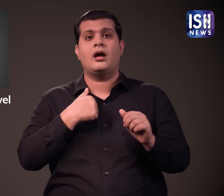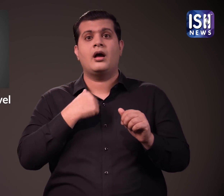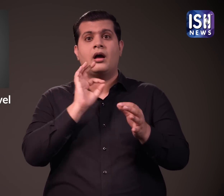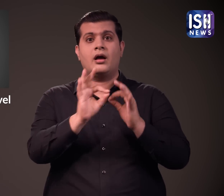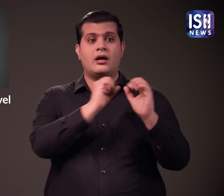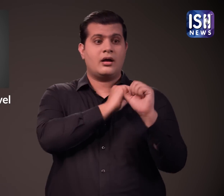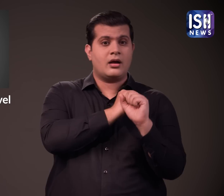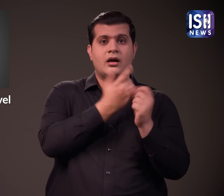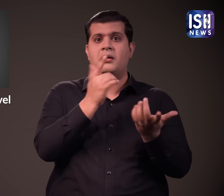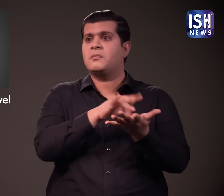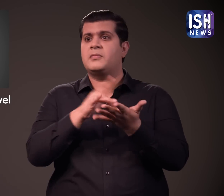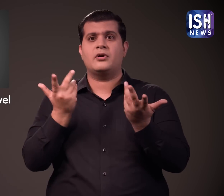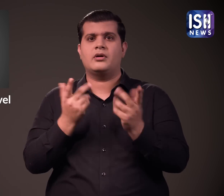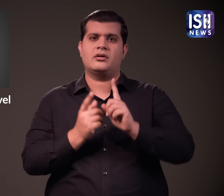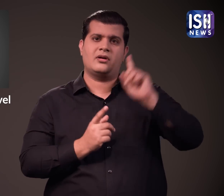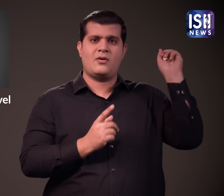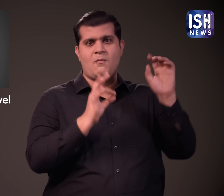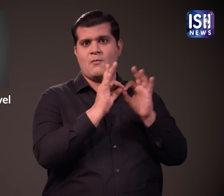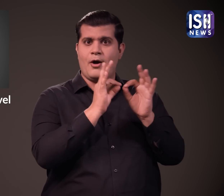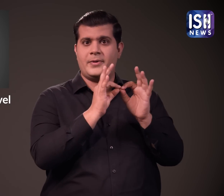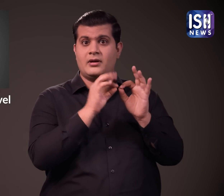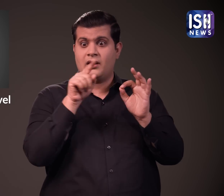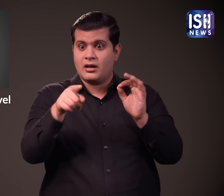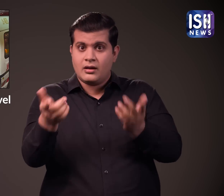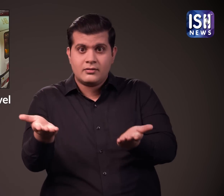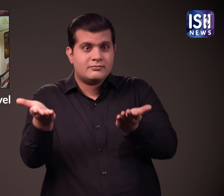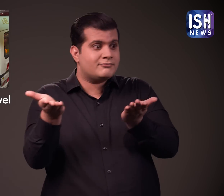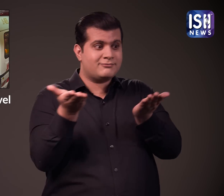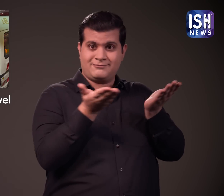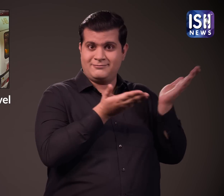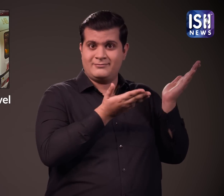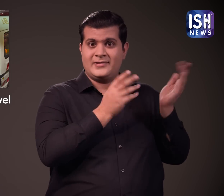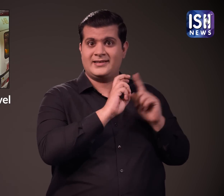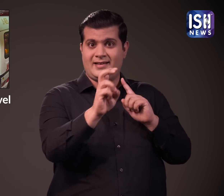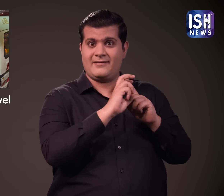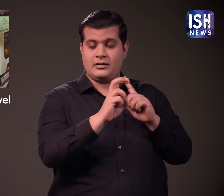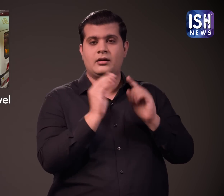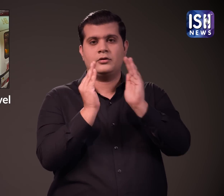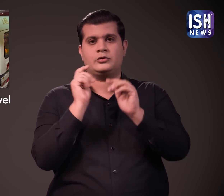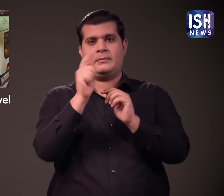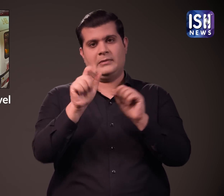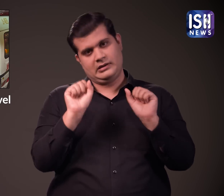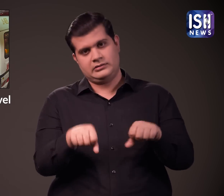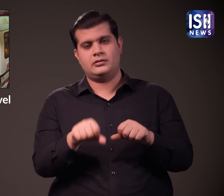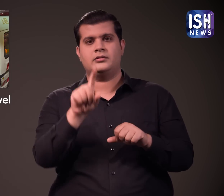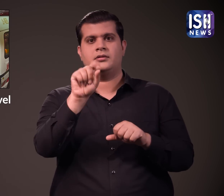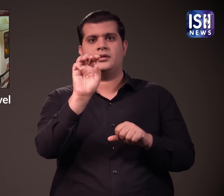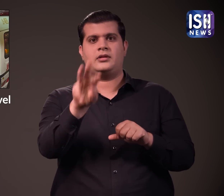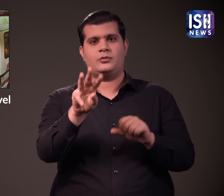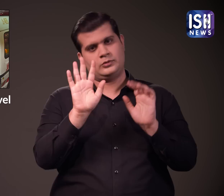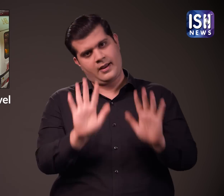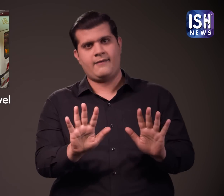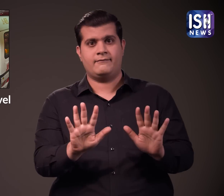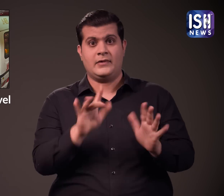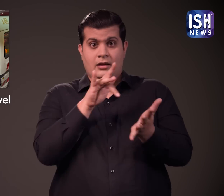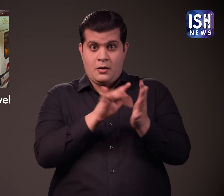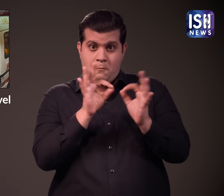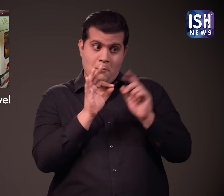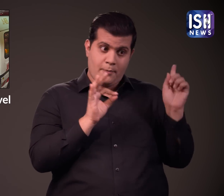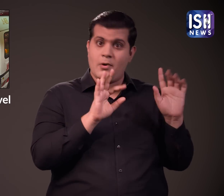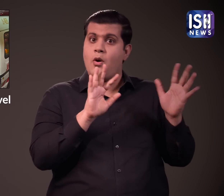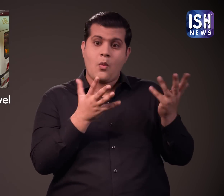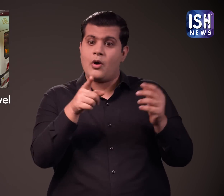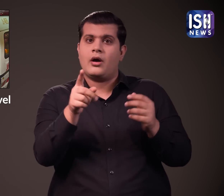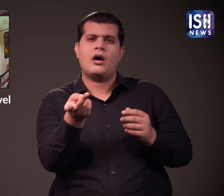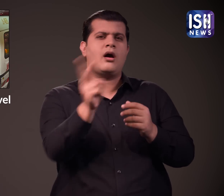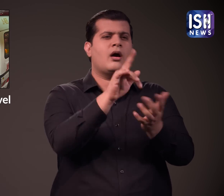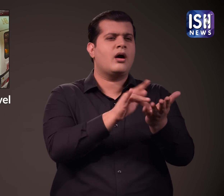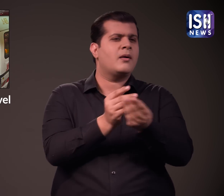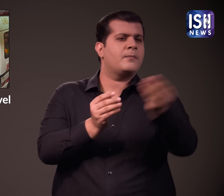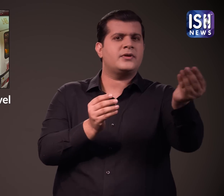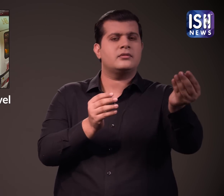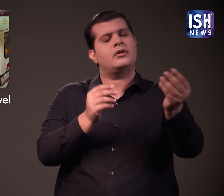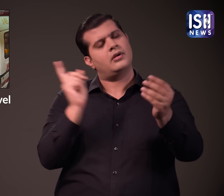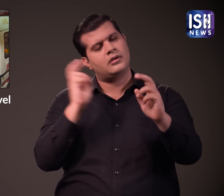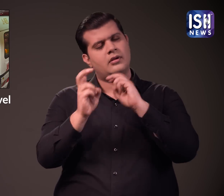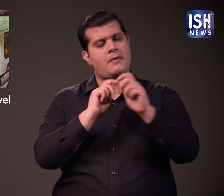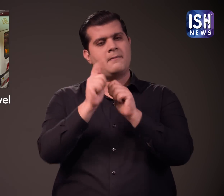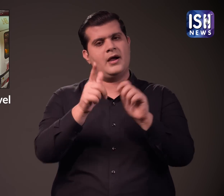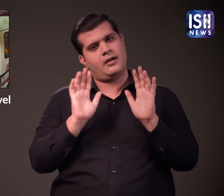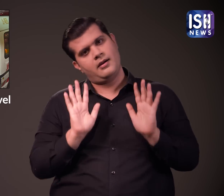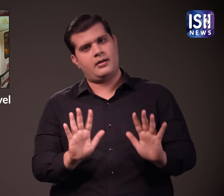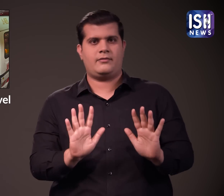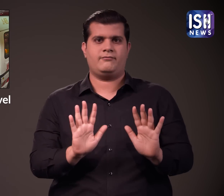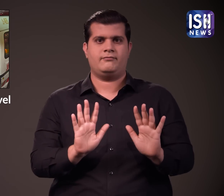then the company will pay Rs 10,000 for transportation of mortal remains to the passenger's place of residence or cremation ground.